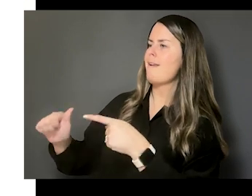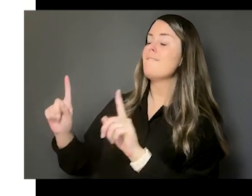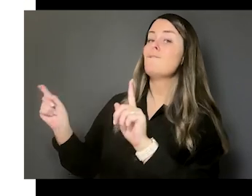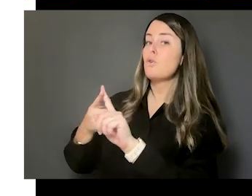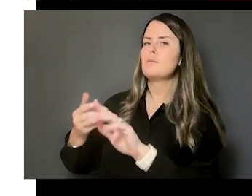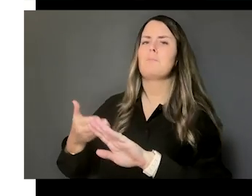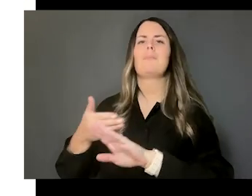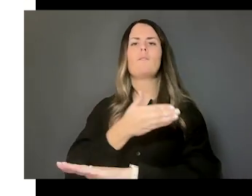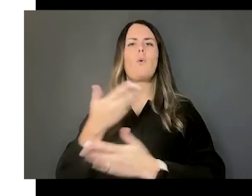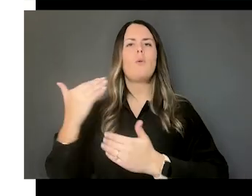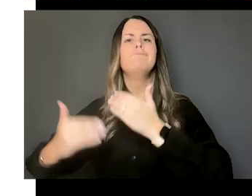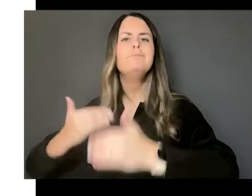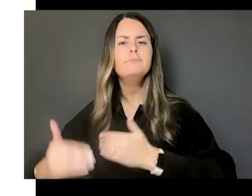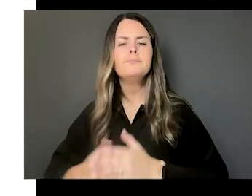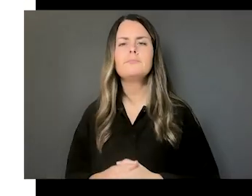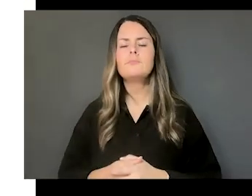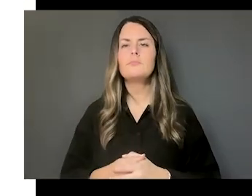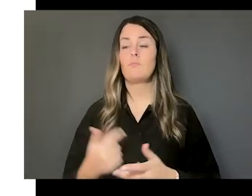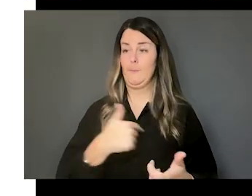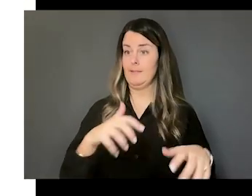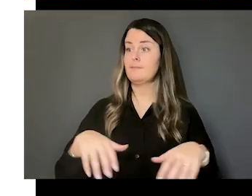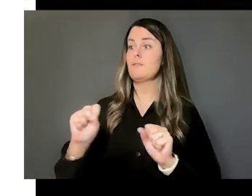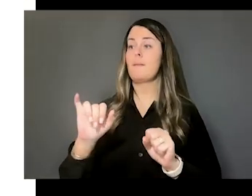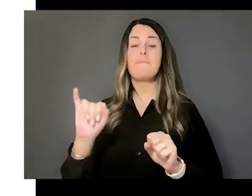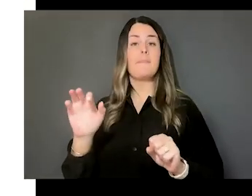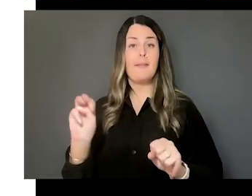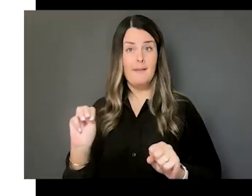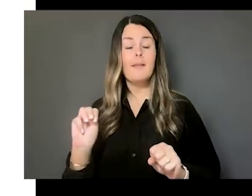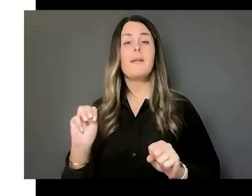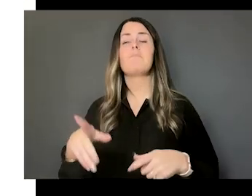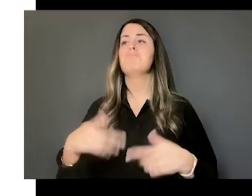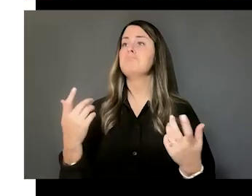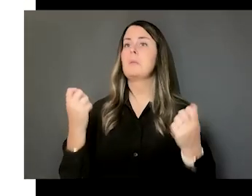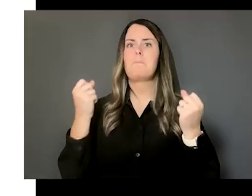With the adoption of Illustrative Math, many schools in our district